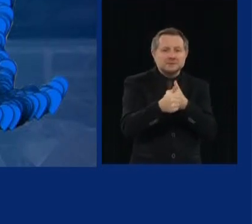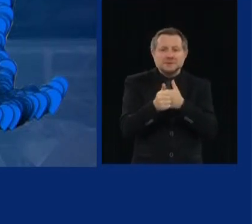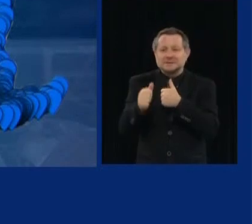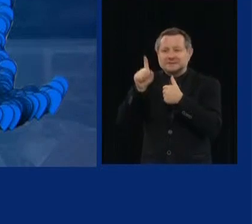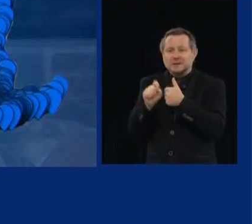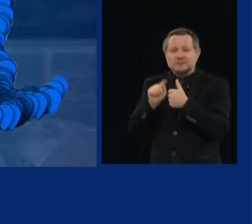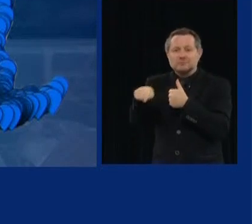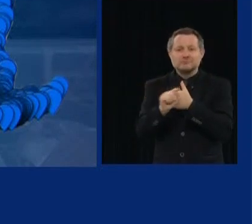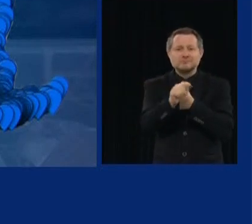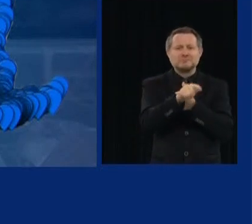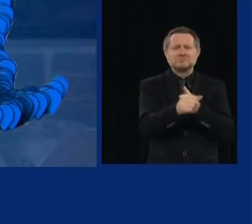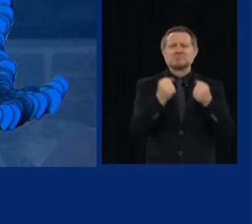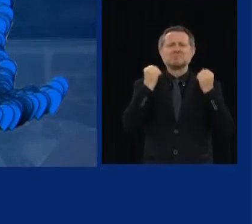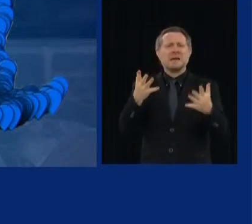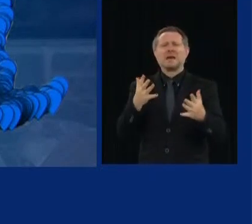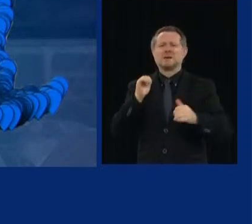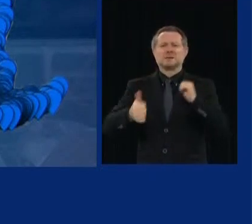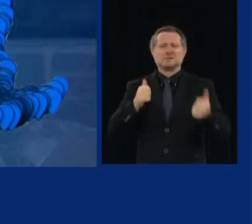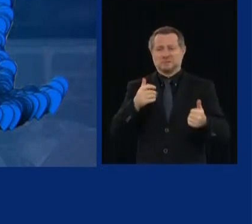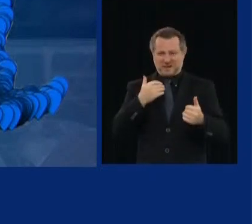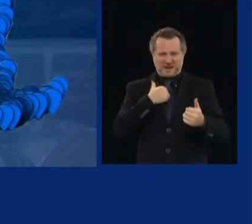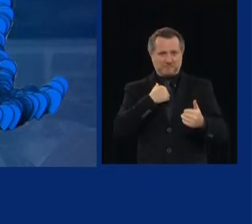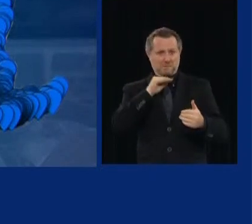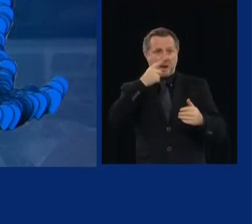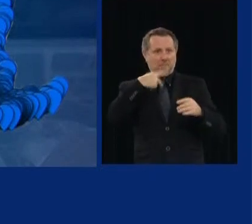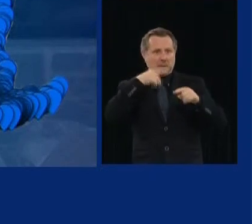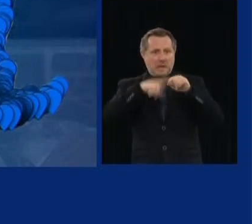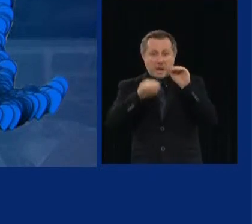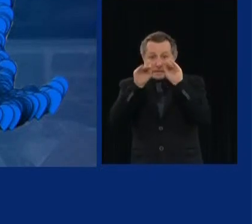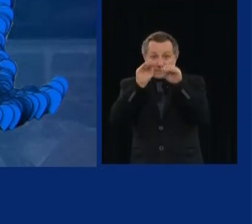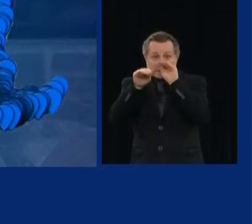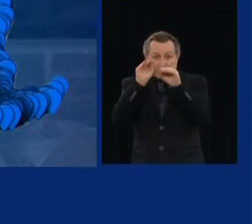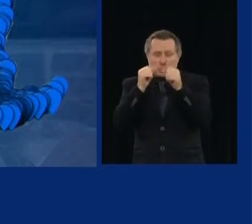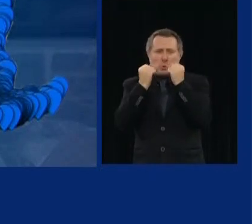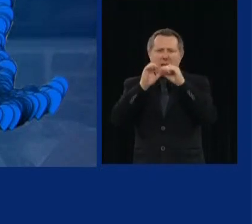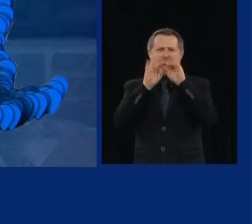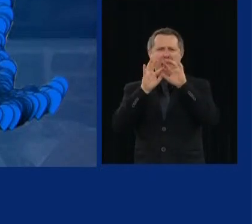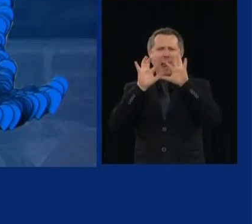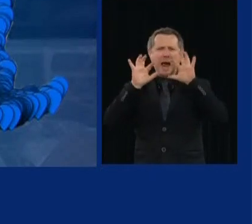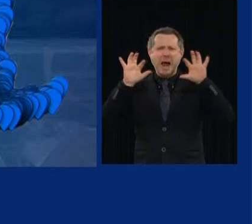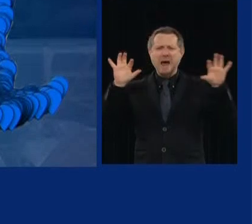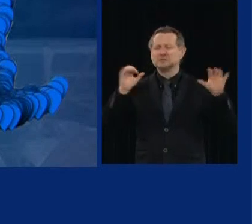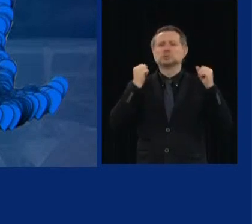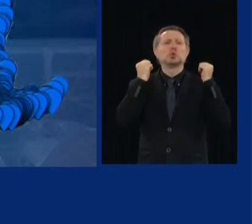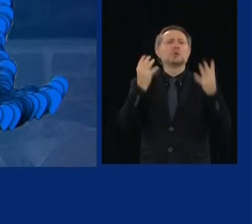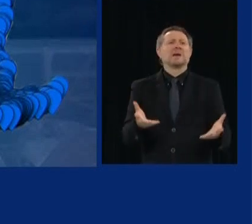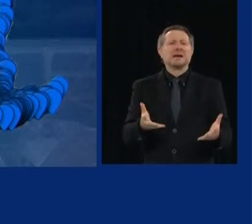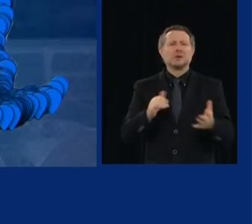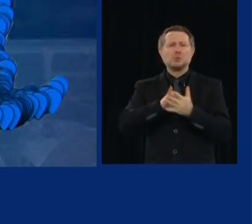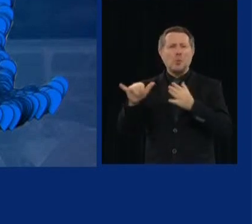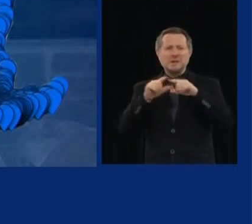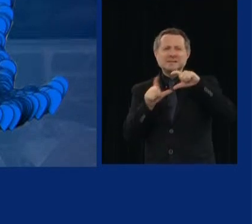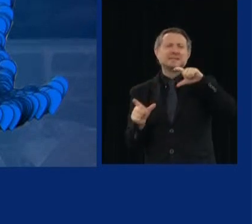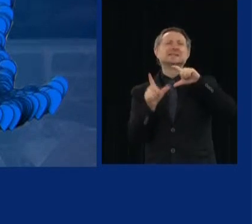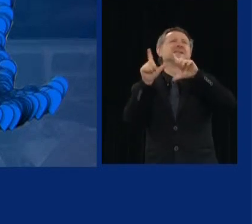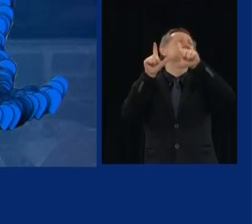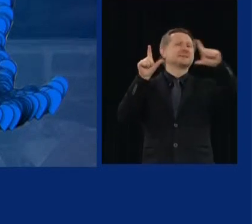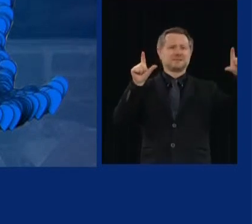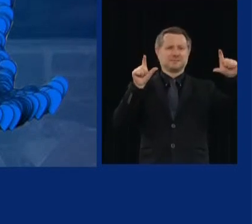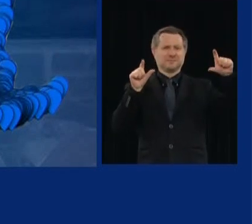SITE NEAR YOU. SO MANY SITES THAT IT DOESN'T FIT ON A MAP. THAT'S HOW MANY SITES.